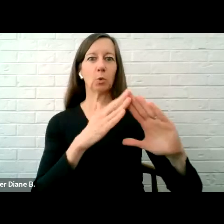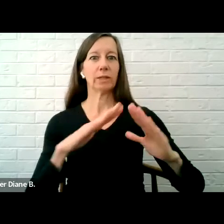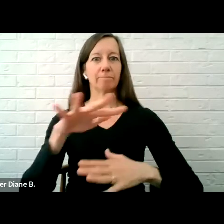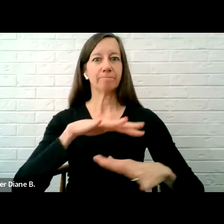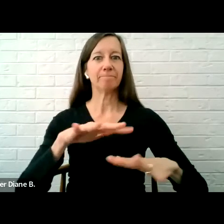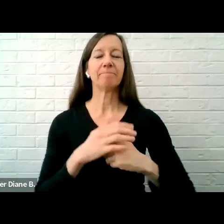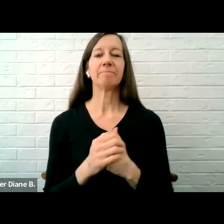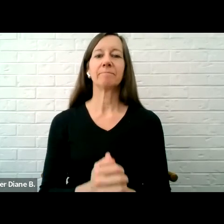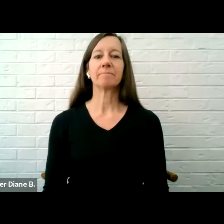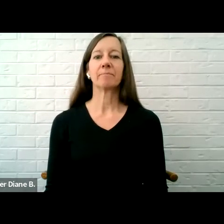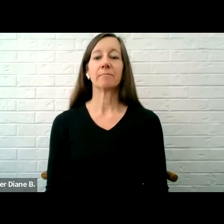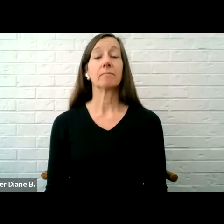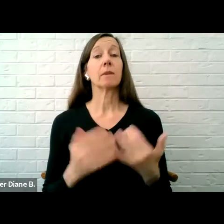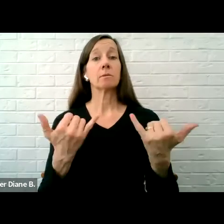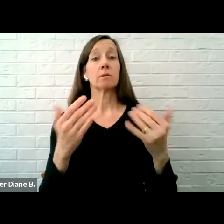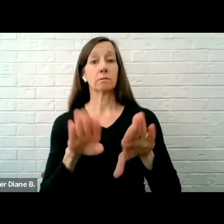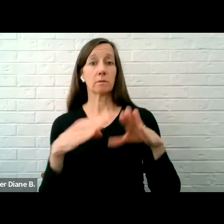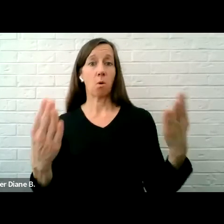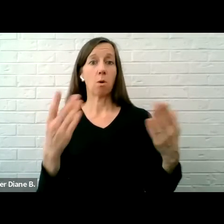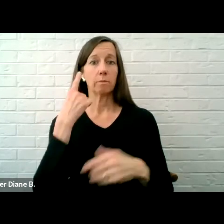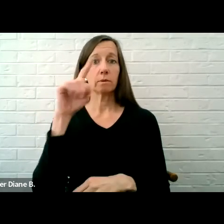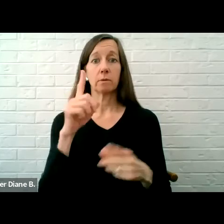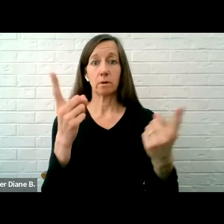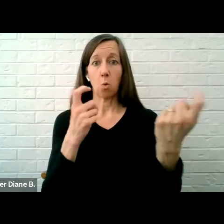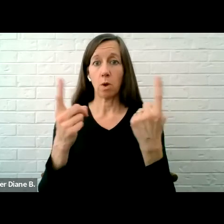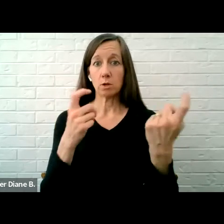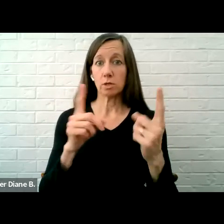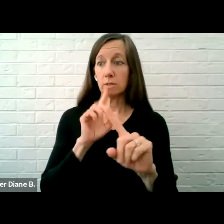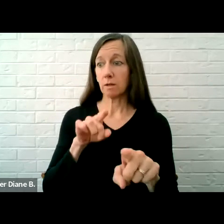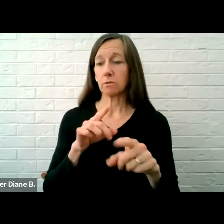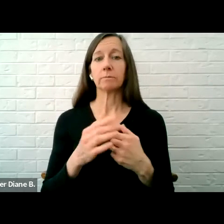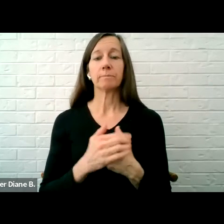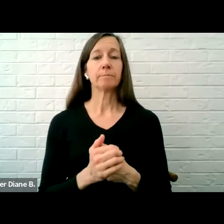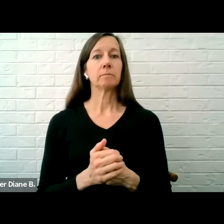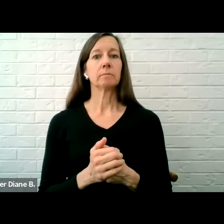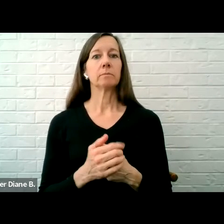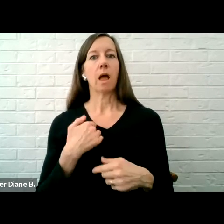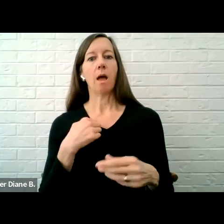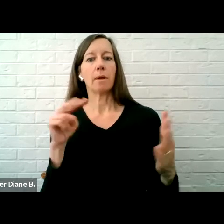We'd like to open it now for questions, and I've been watching the chat box